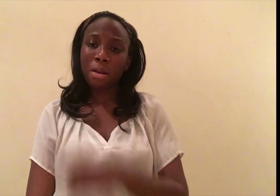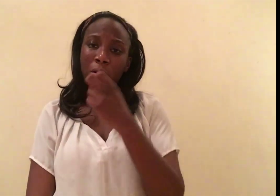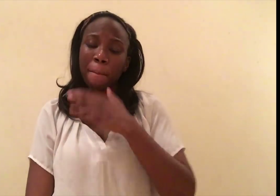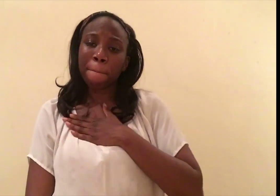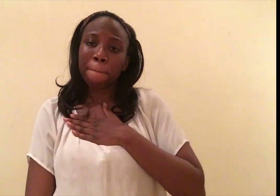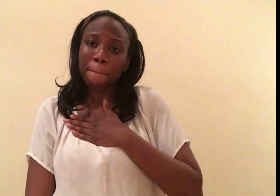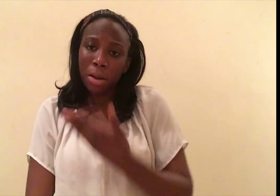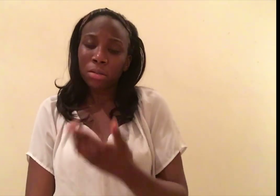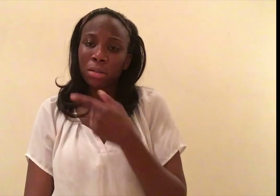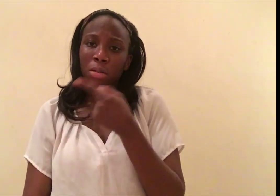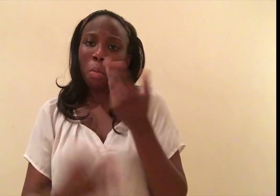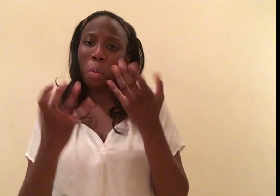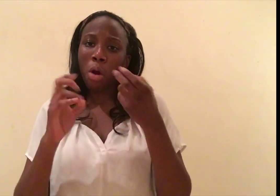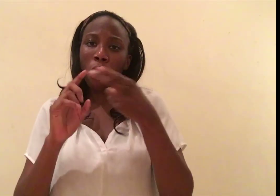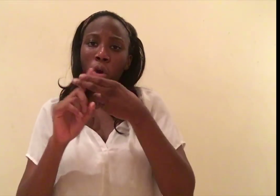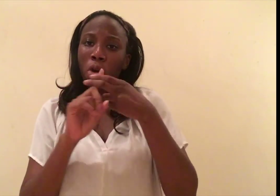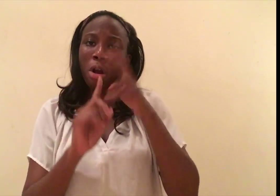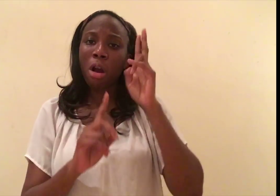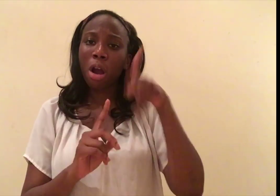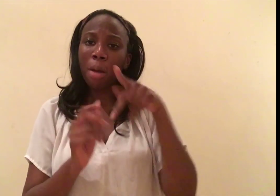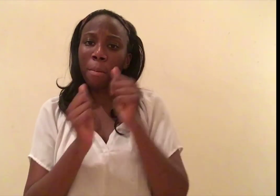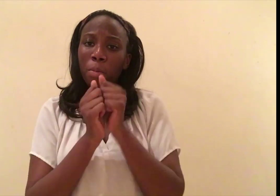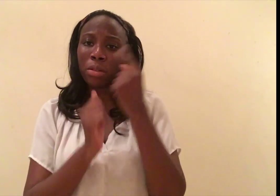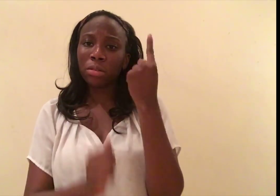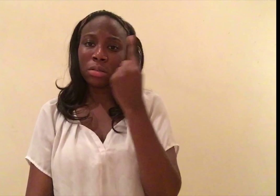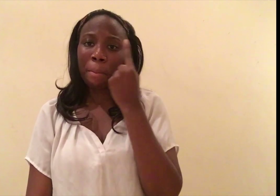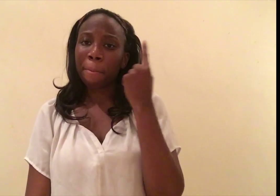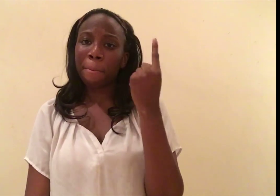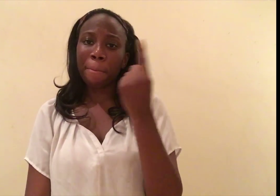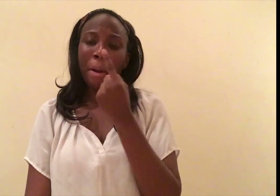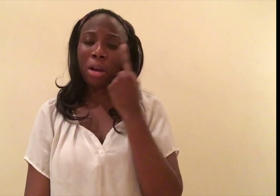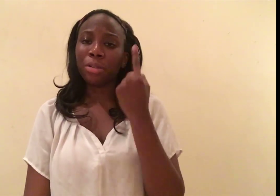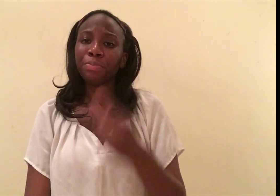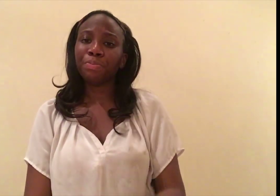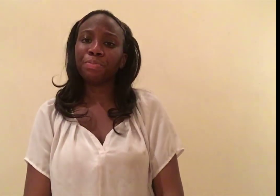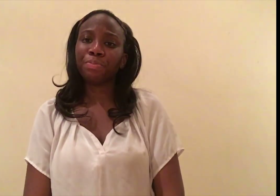He admitted to wanting to hook up with someone.